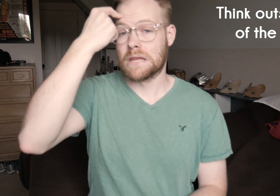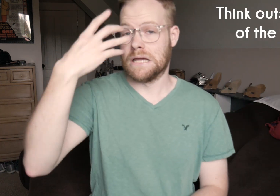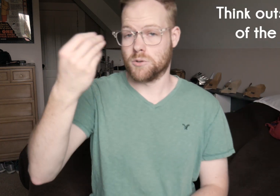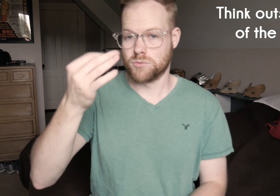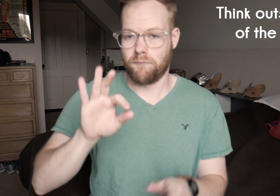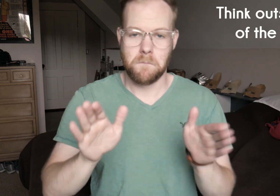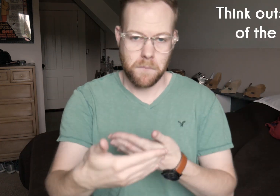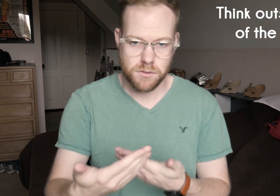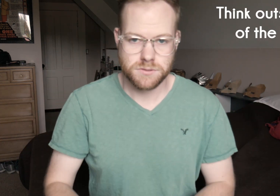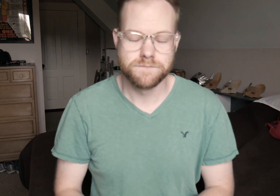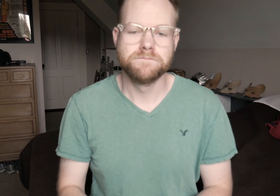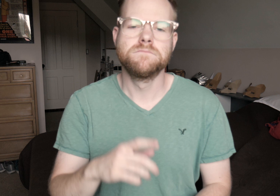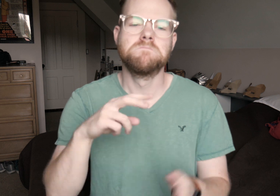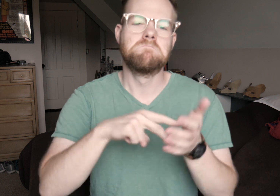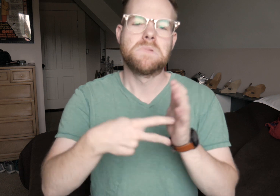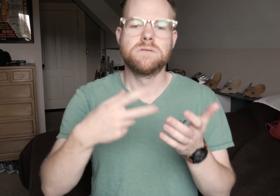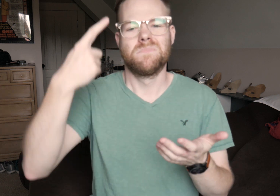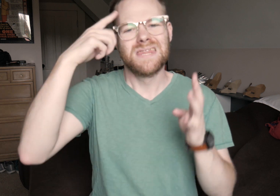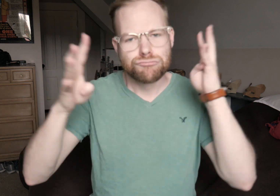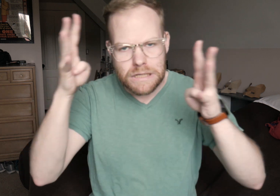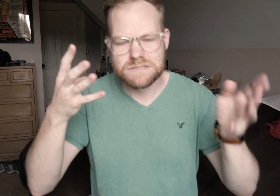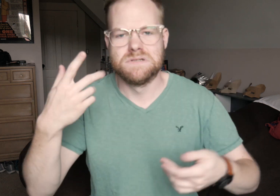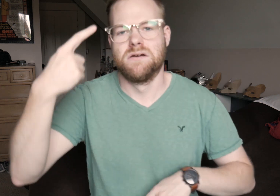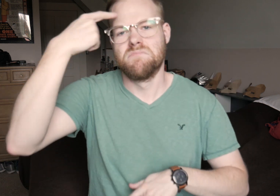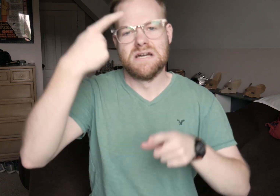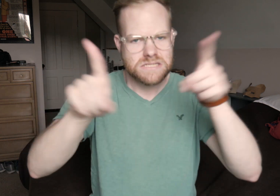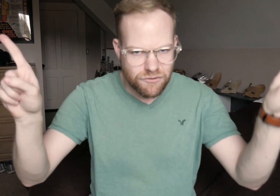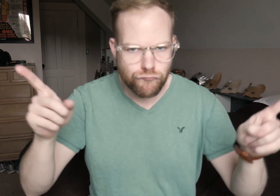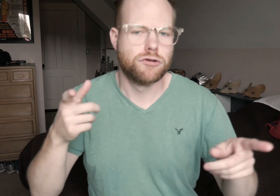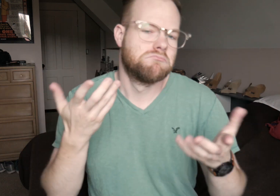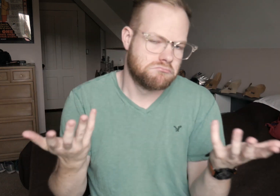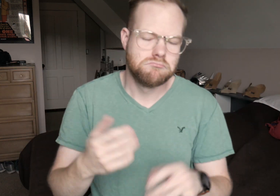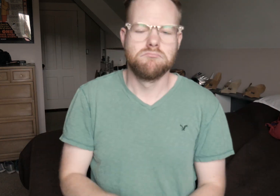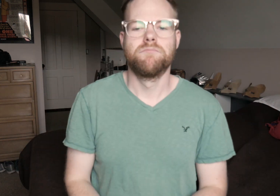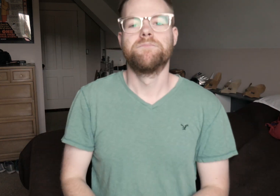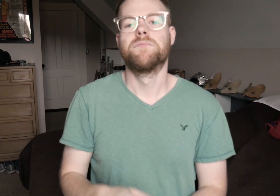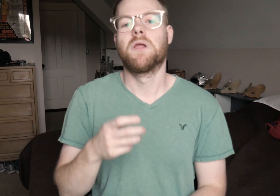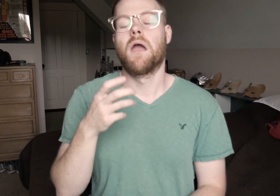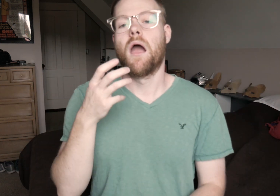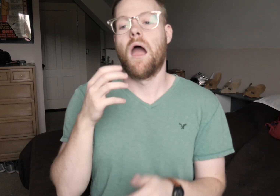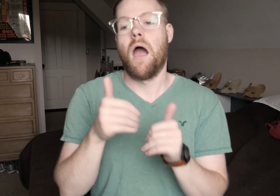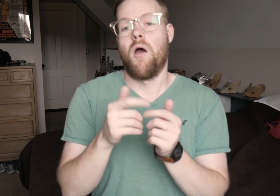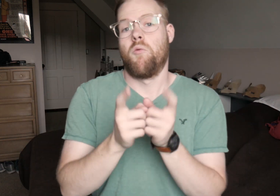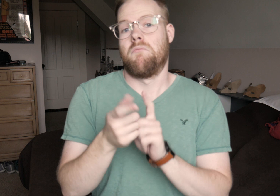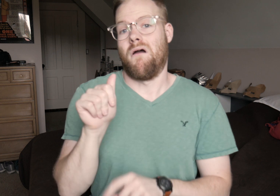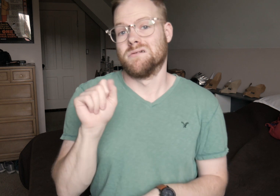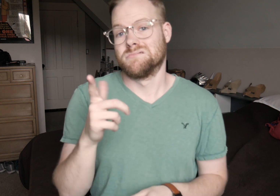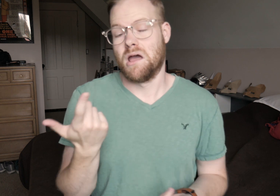Think outside of the box. Meaning think creatively, think differently. How to interpret to ASL...